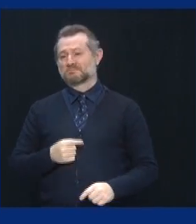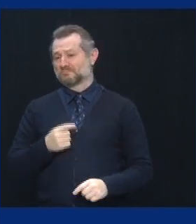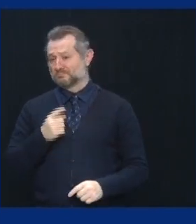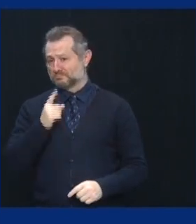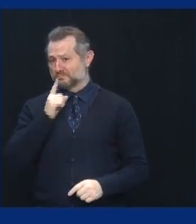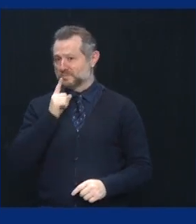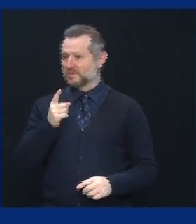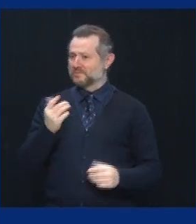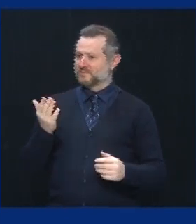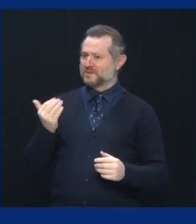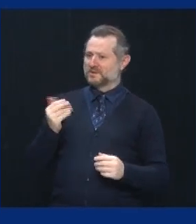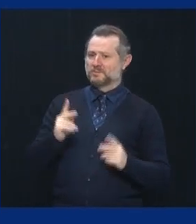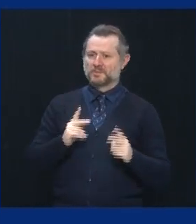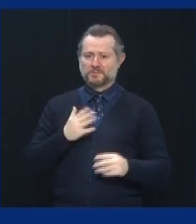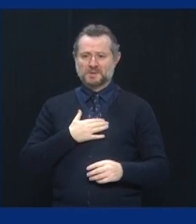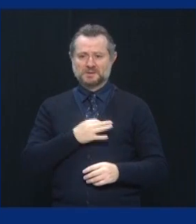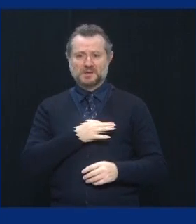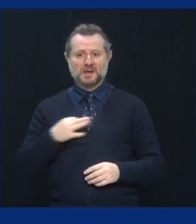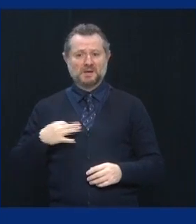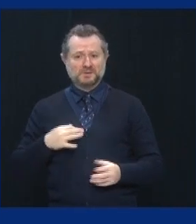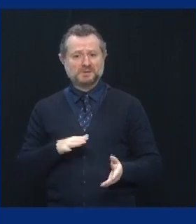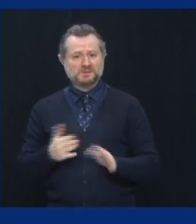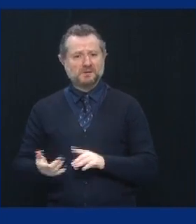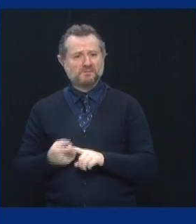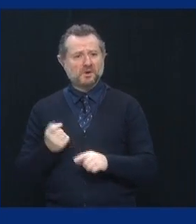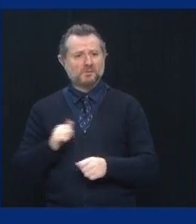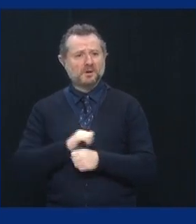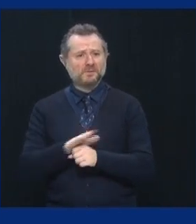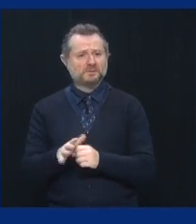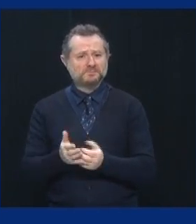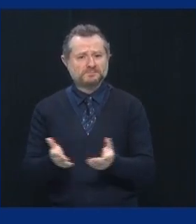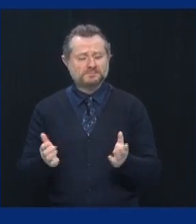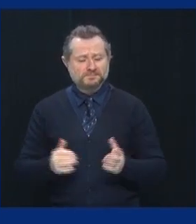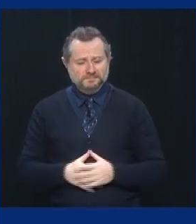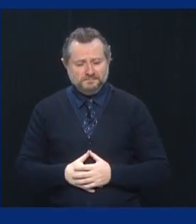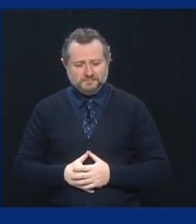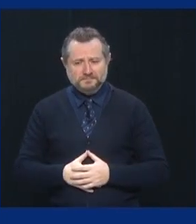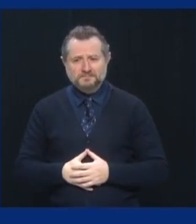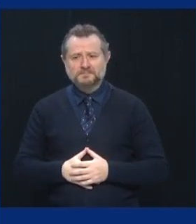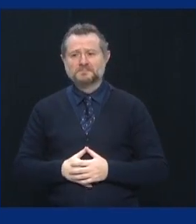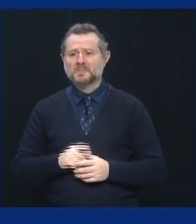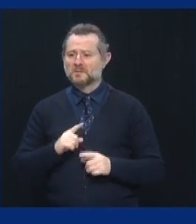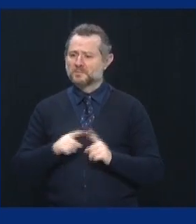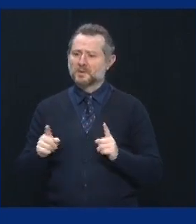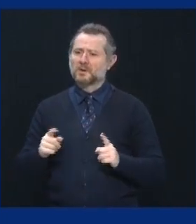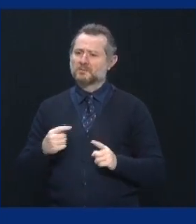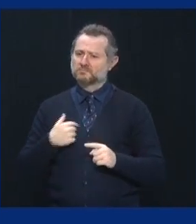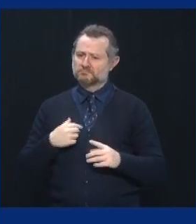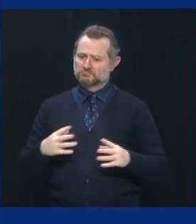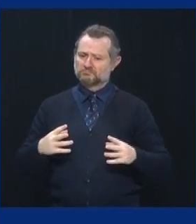AT DANGEROUS MOMENTS TO OUR OWN STAFF WITHOUT VACCINATIONS AND LOST OVER A DOZEN OF OUR OWN